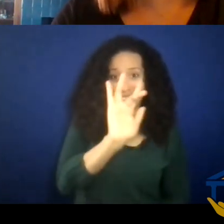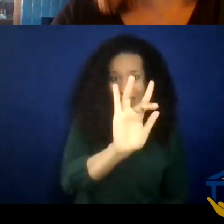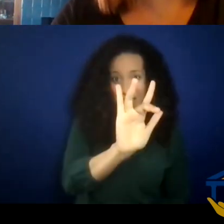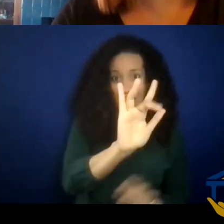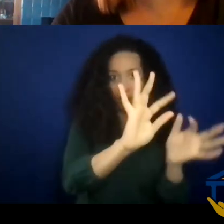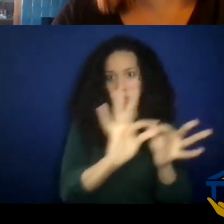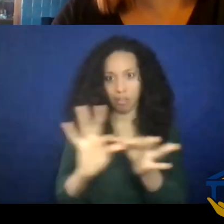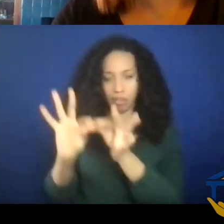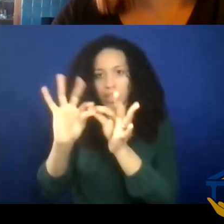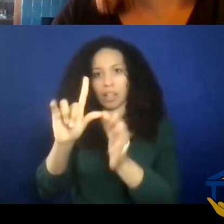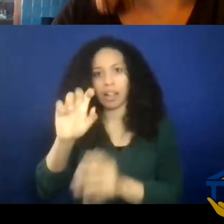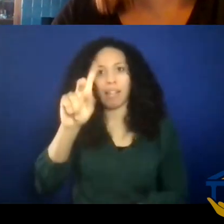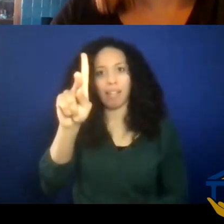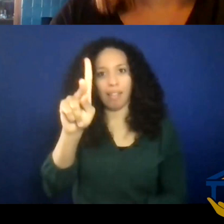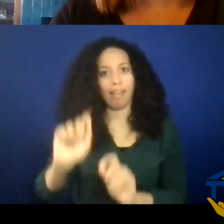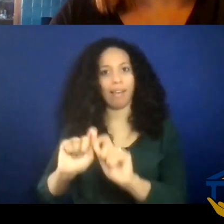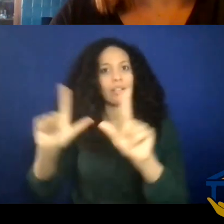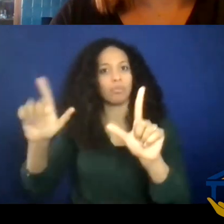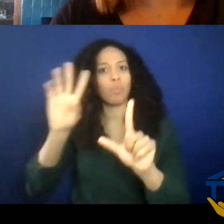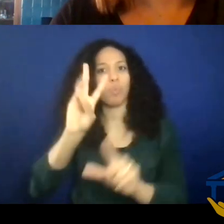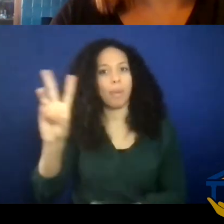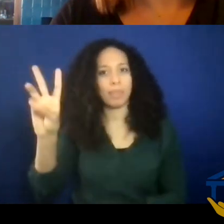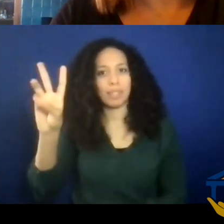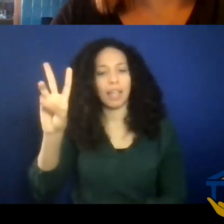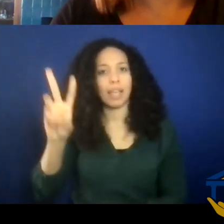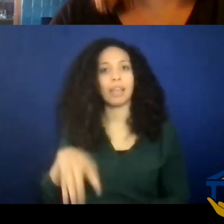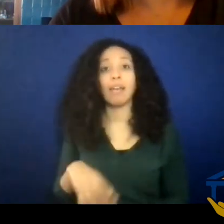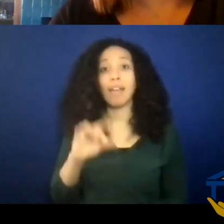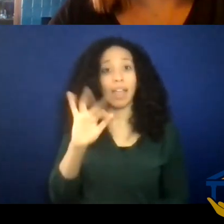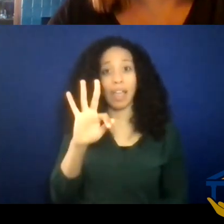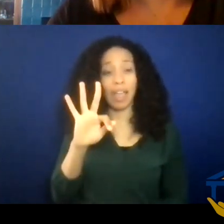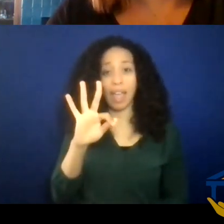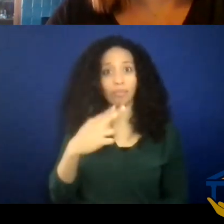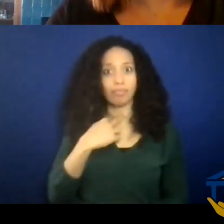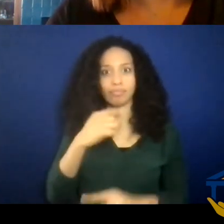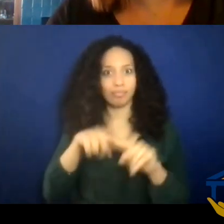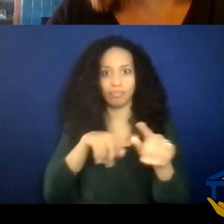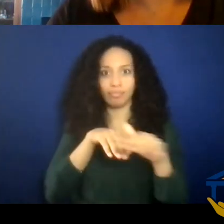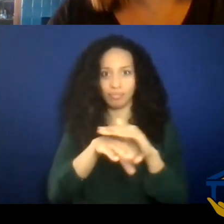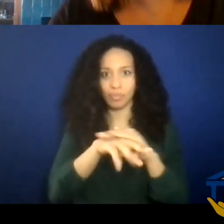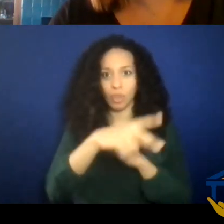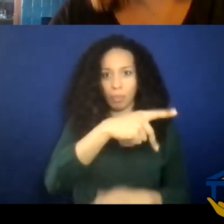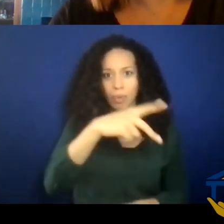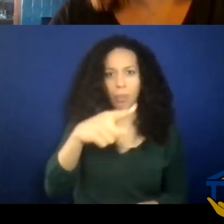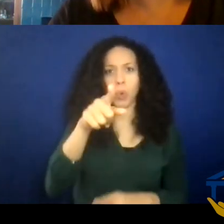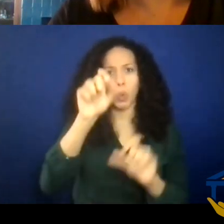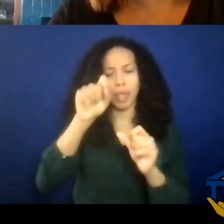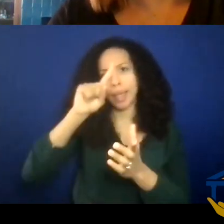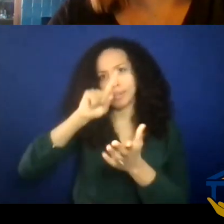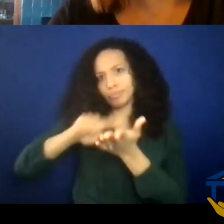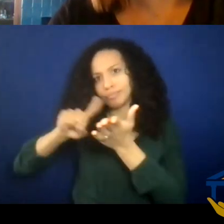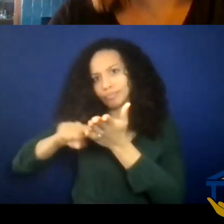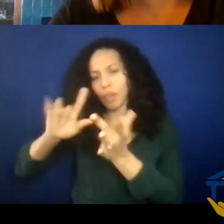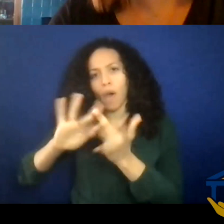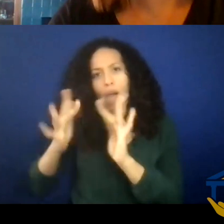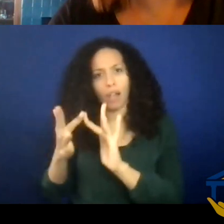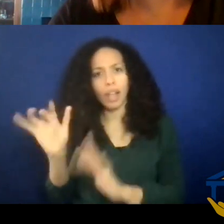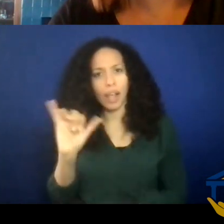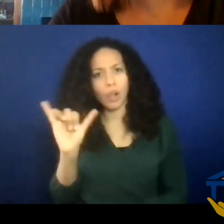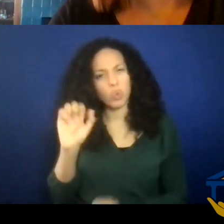you should be able to find the regulations on, online easily if you... if you ever need to.